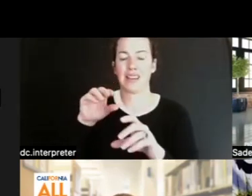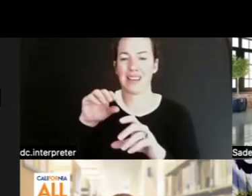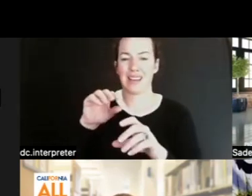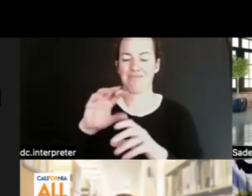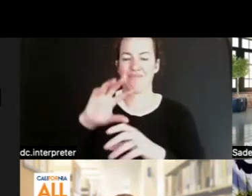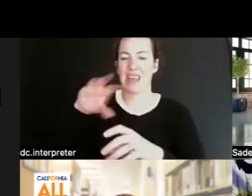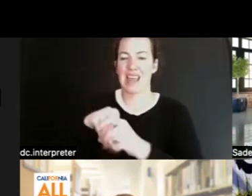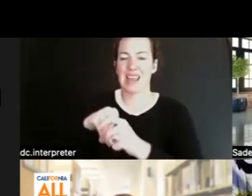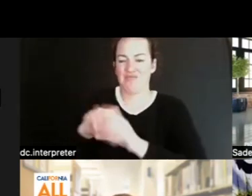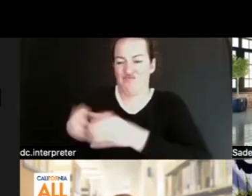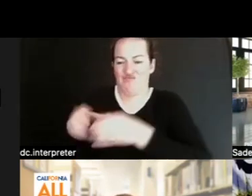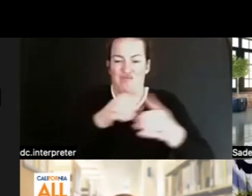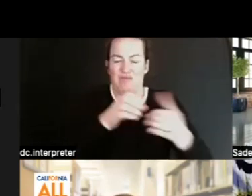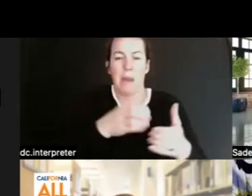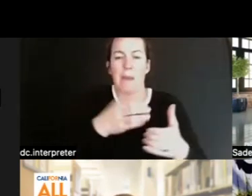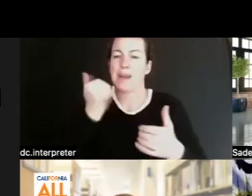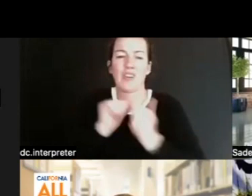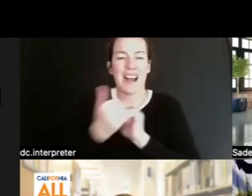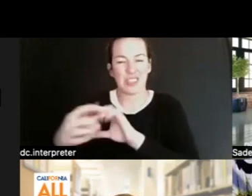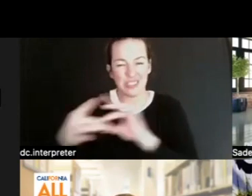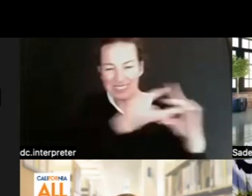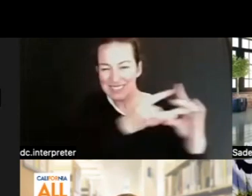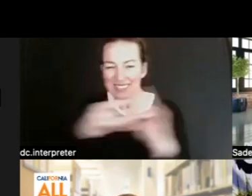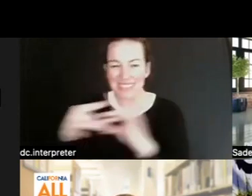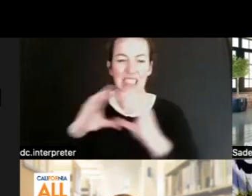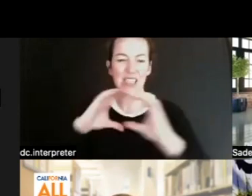how do you have those conversations and how do you make those connections and I love the fact that.